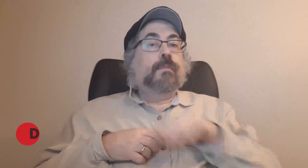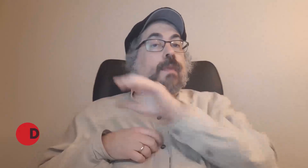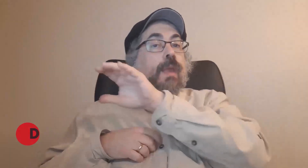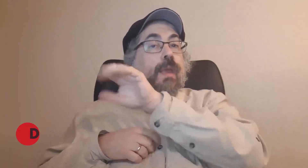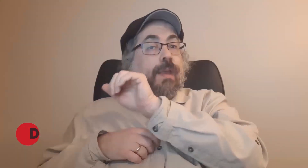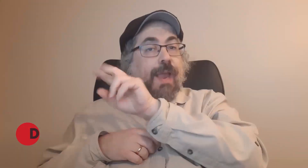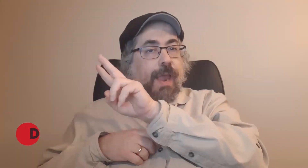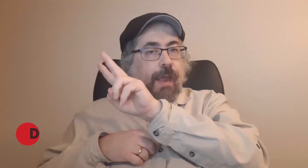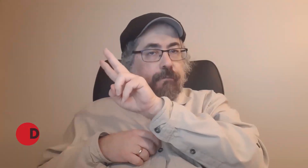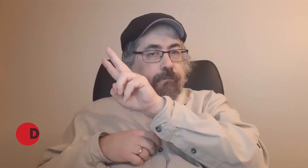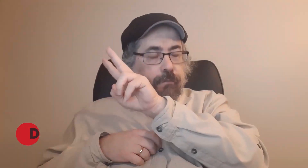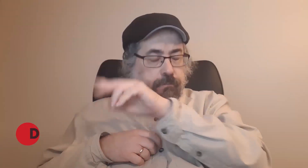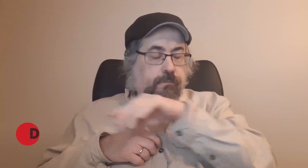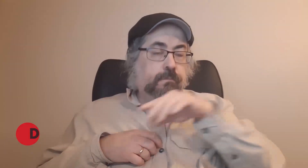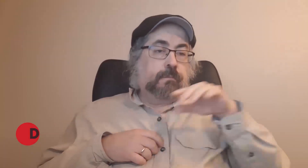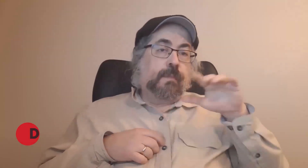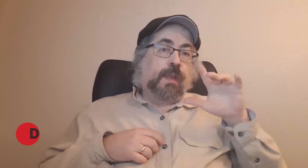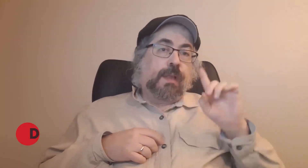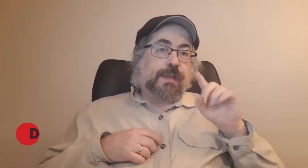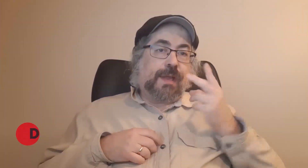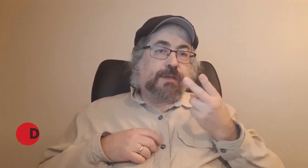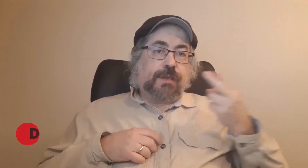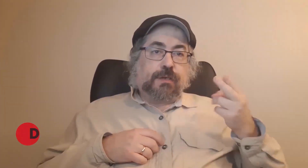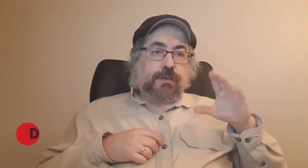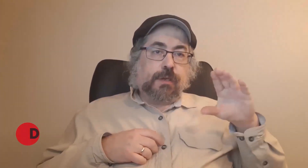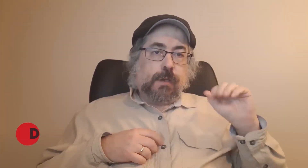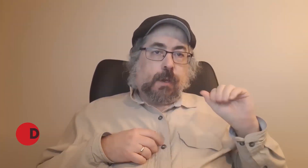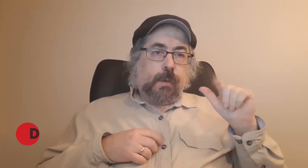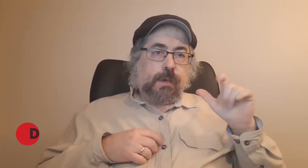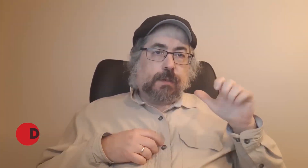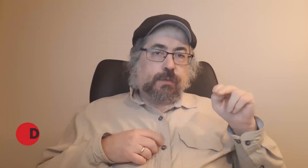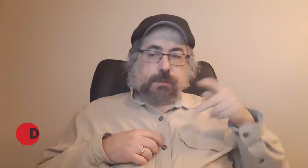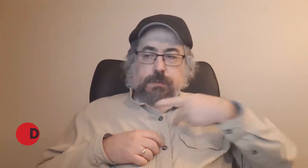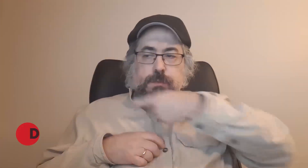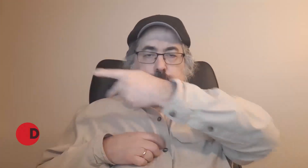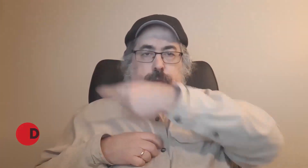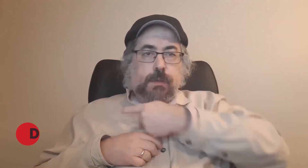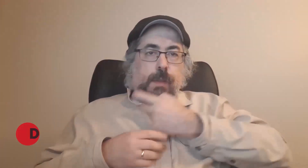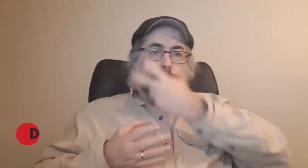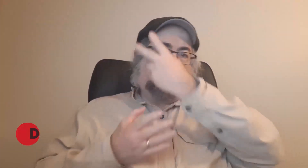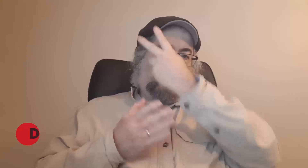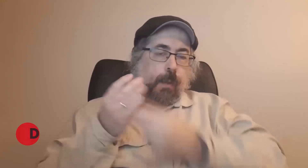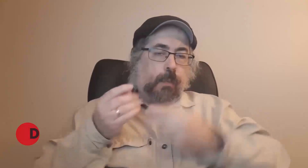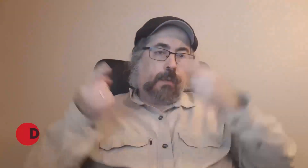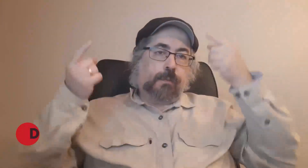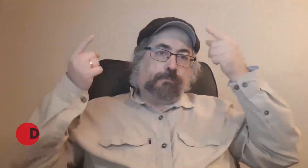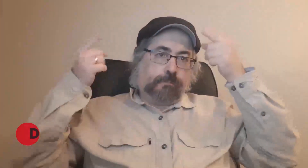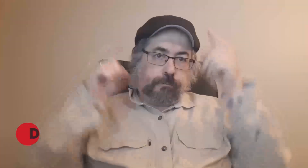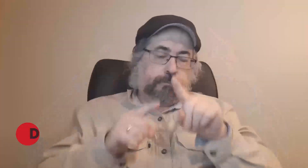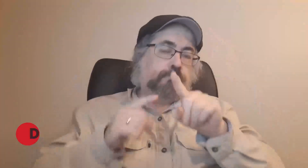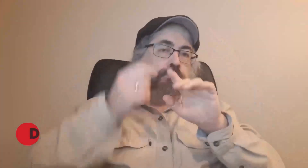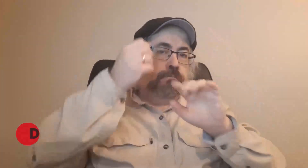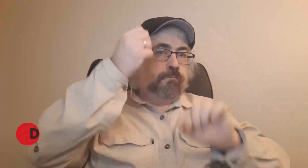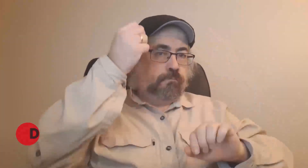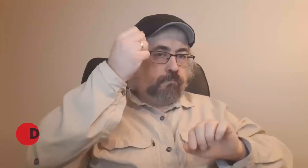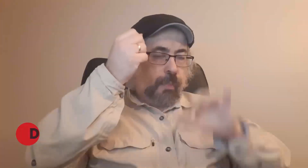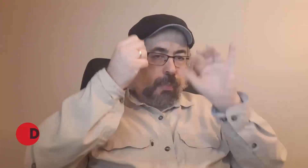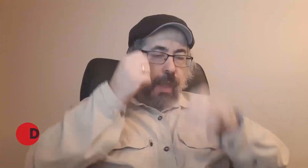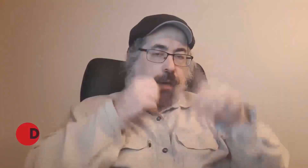Both CAV and DHH Coalition strongly believe that VRS users must be able to access